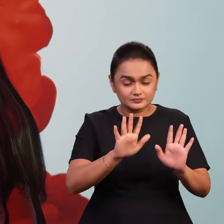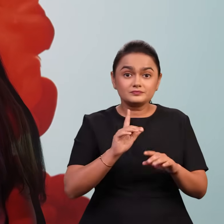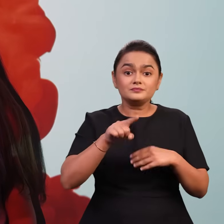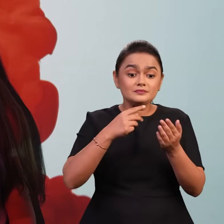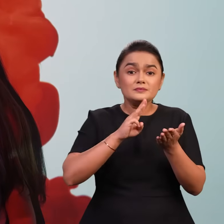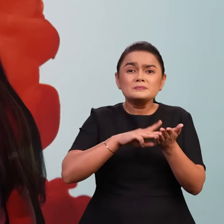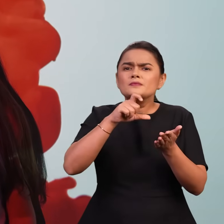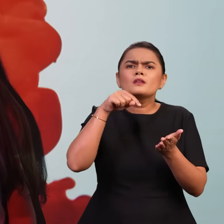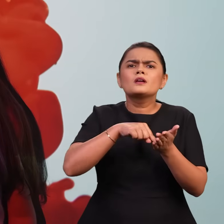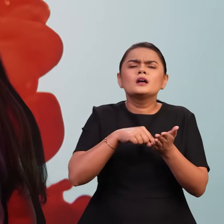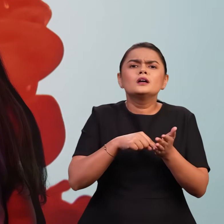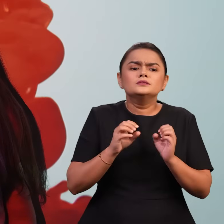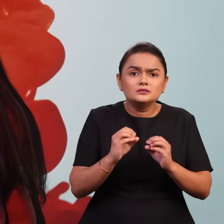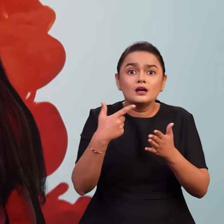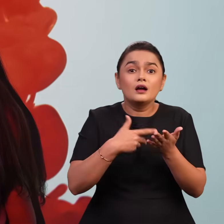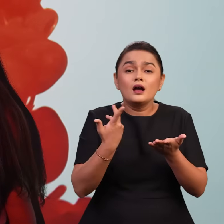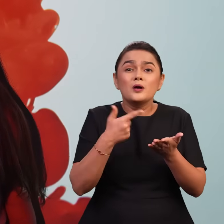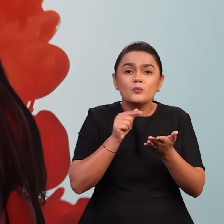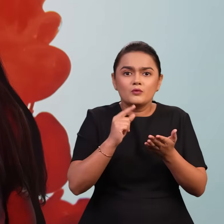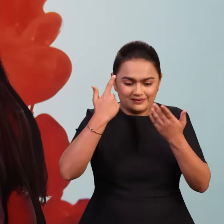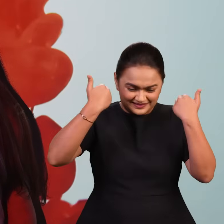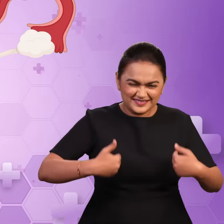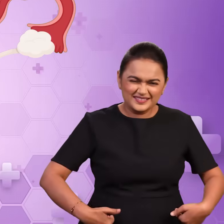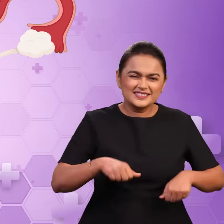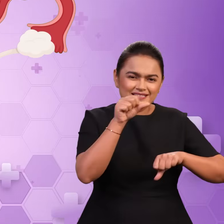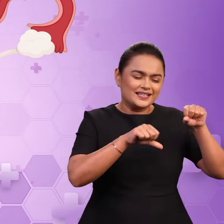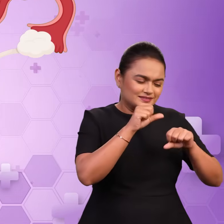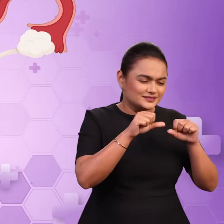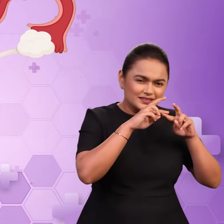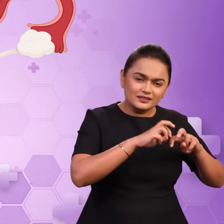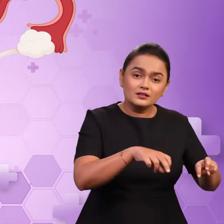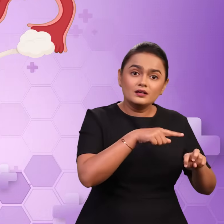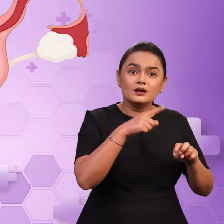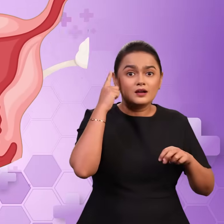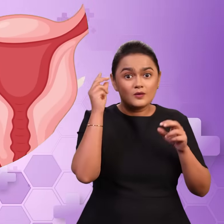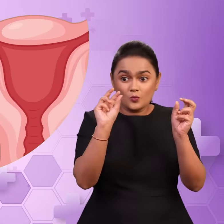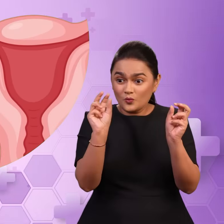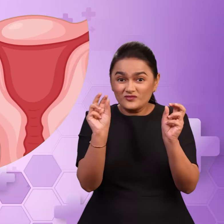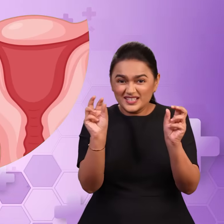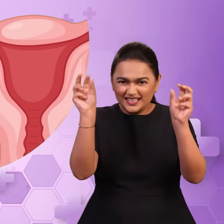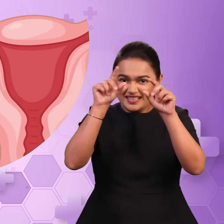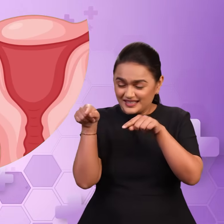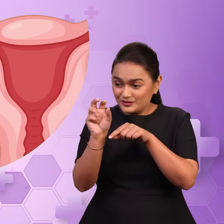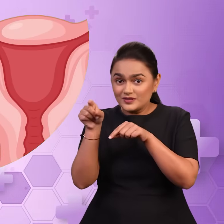Menstruation starts to ensure biologically ovaries start releasing eggs.